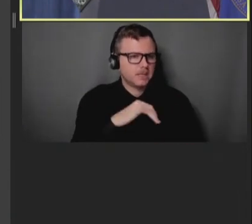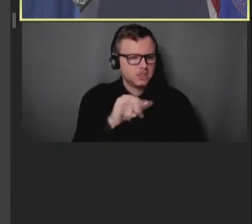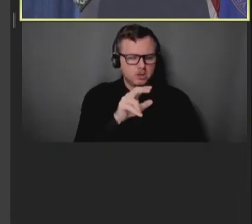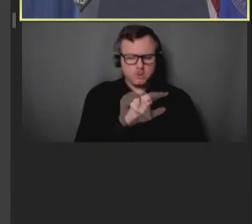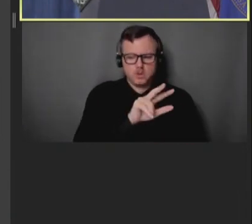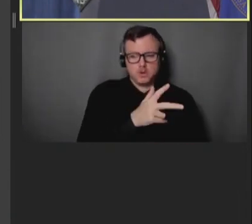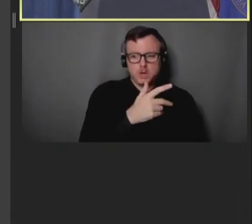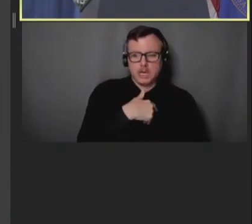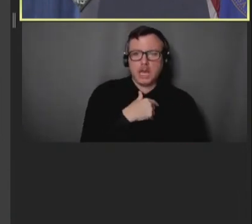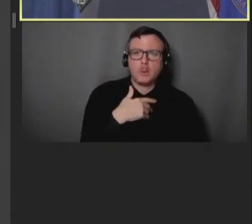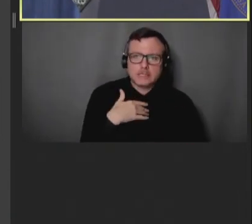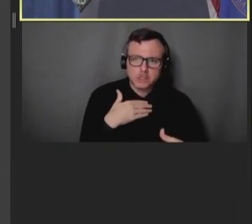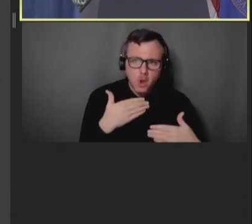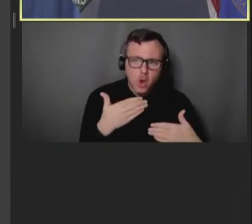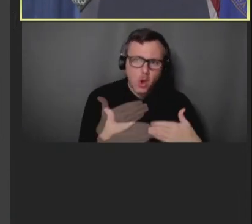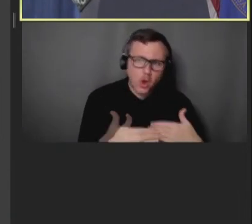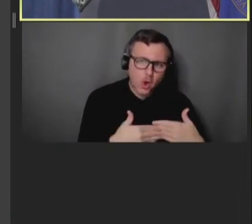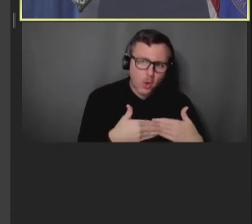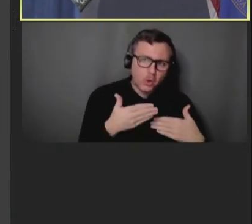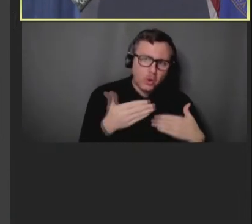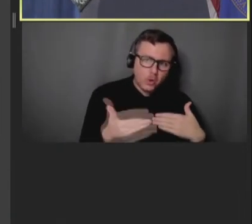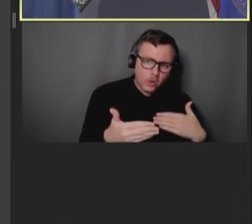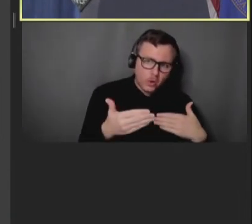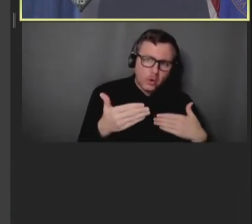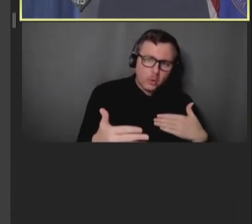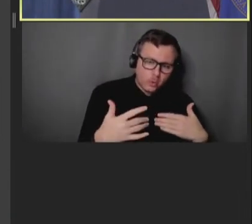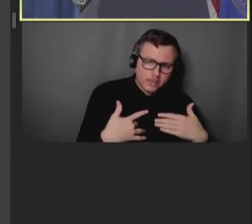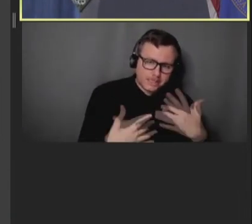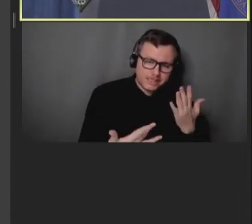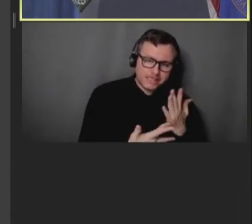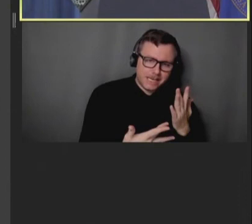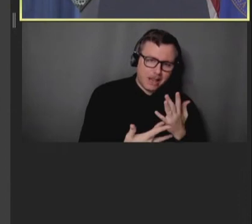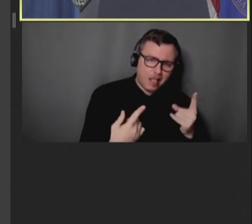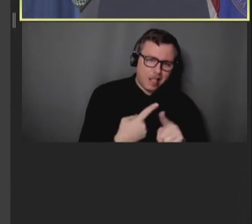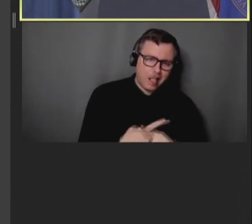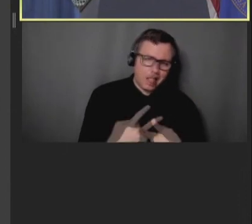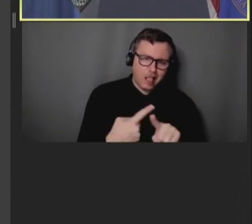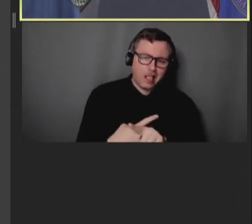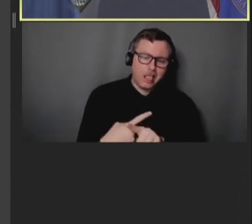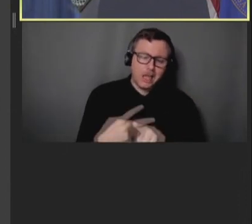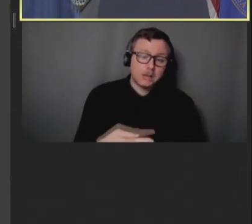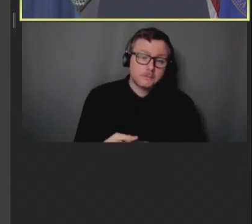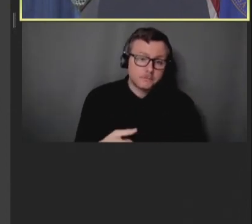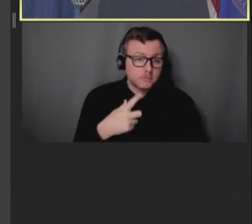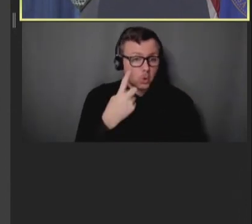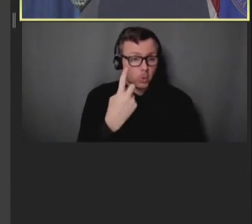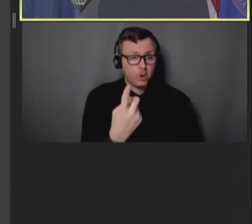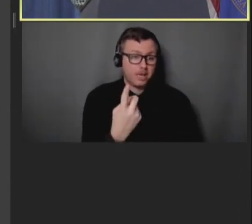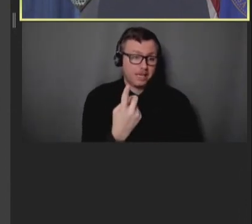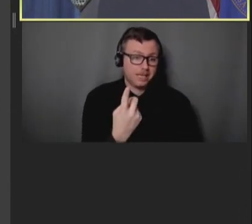ongoing effort, so we ran into some technology problems, of course. One of them was that the